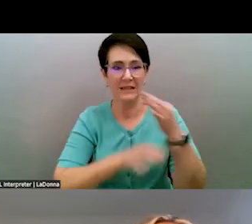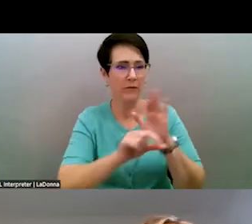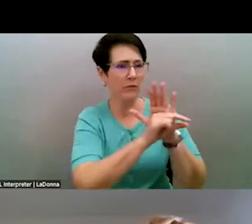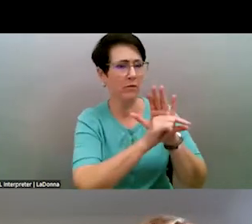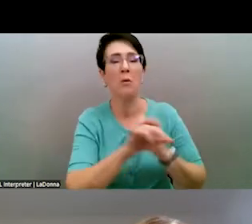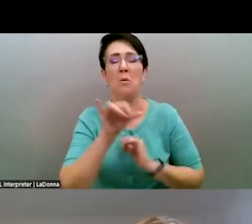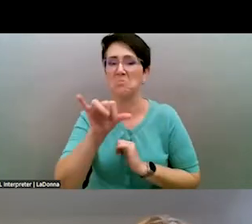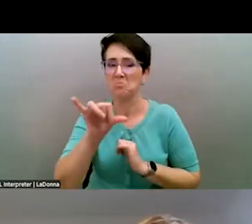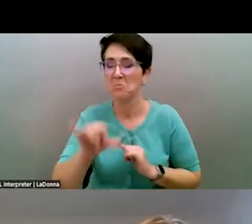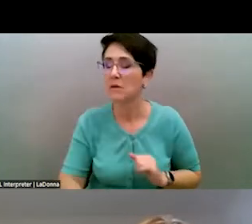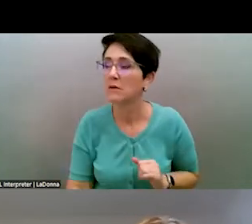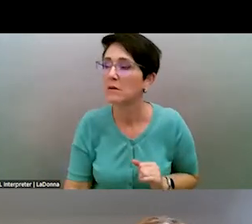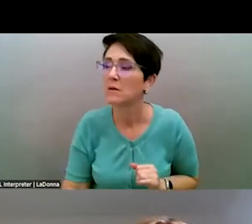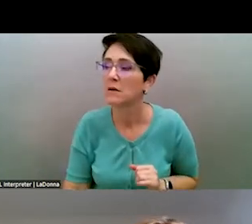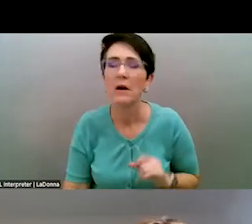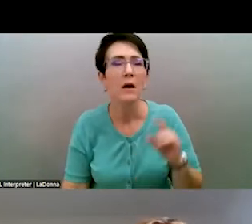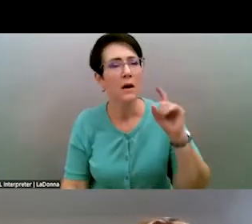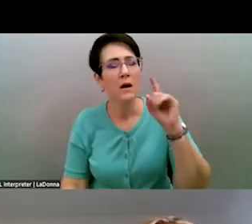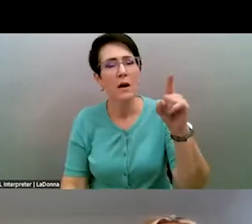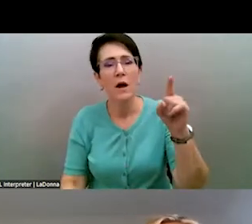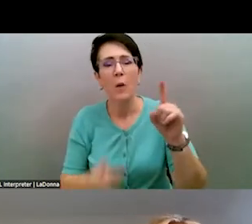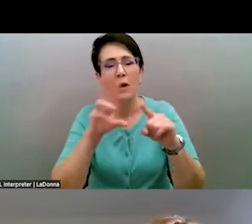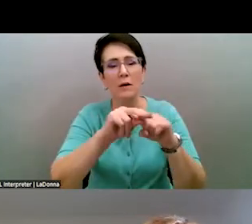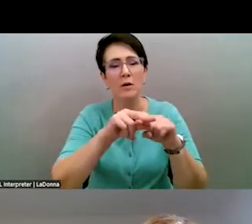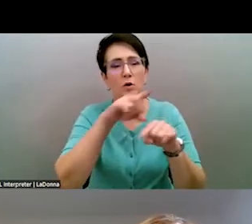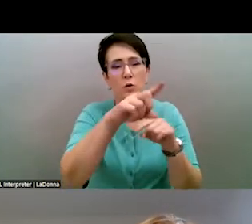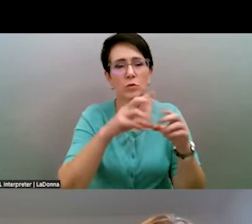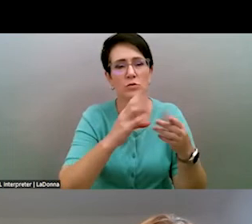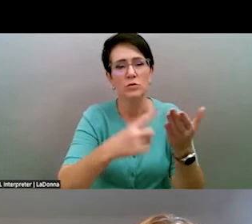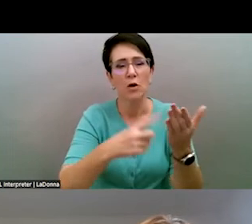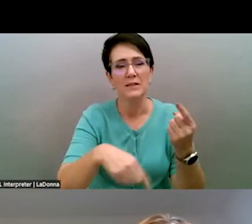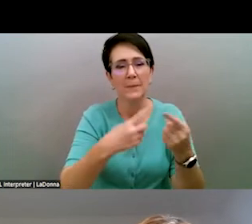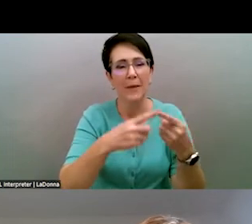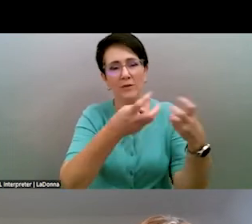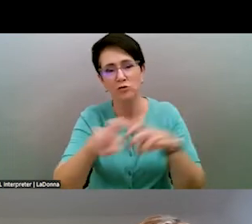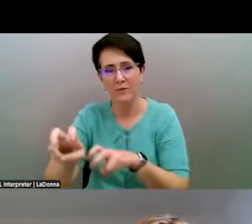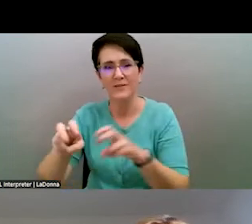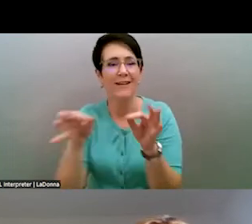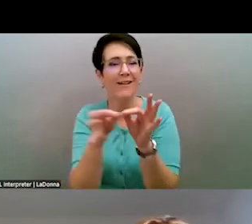WHEN YOU TALKED ABOUT, THE, THE SHIFT IN LANGUAGE, TOWARD KIND OF THE WELCOMING, POSITIVE APPROACH,